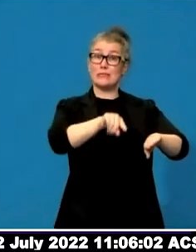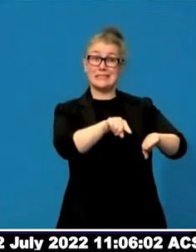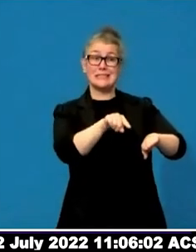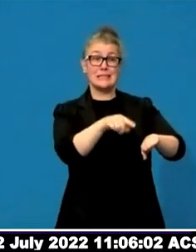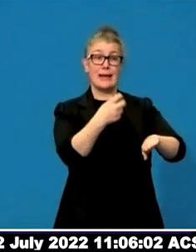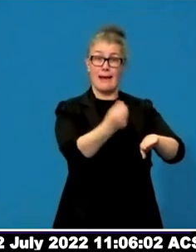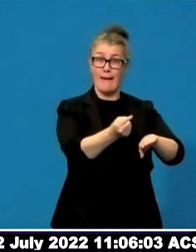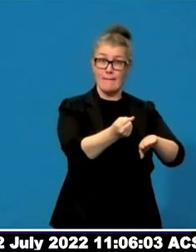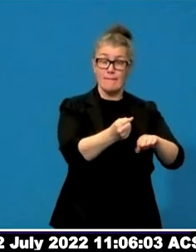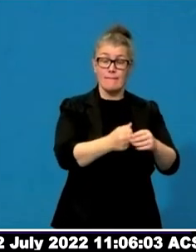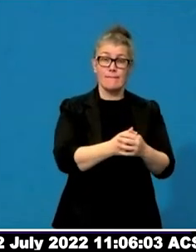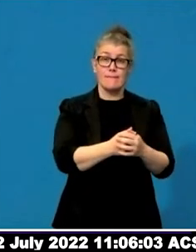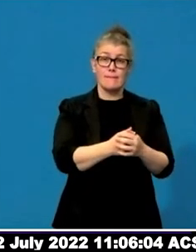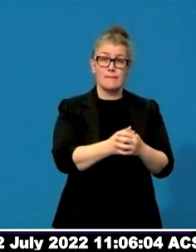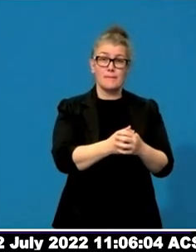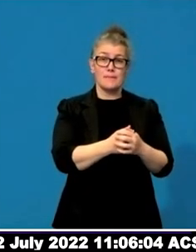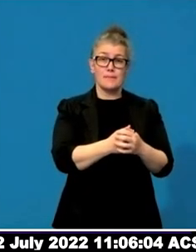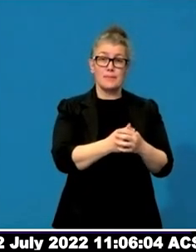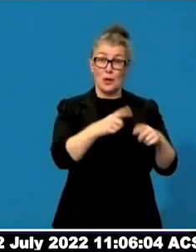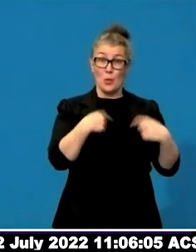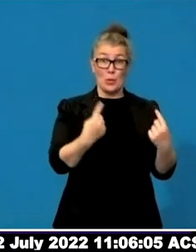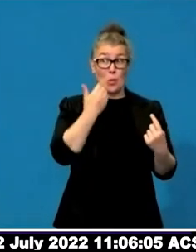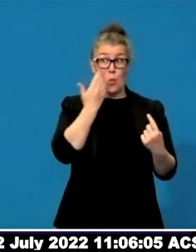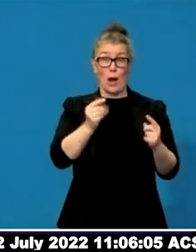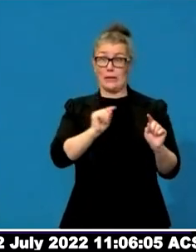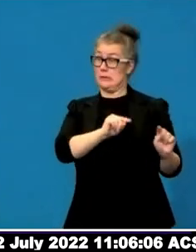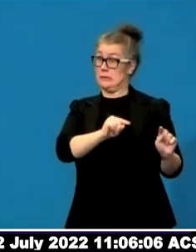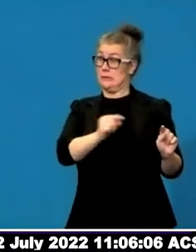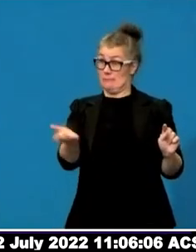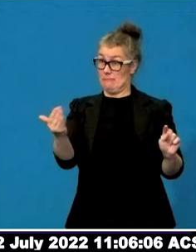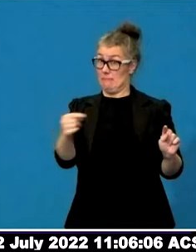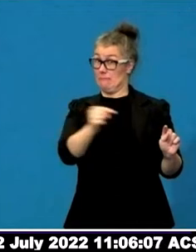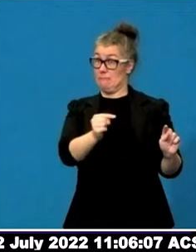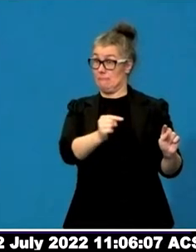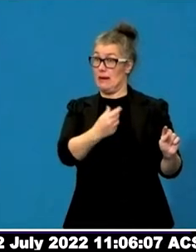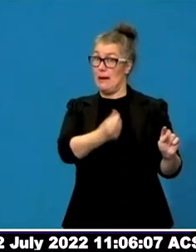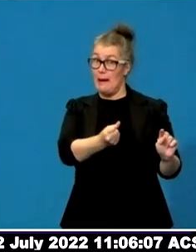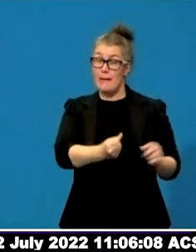that if - that we would strongly encourage and welcome, you know,